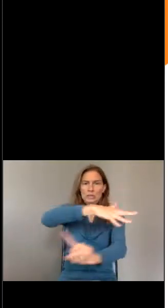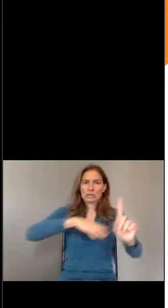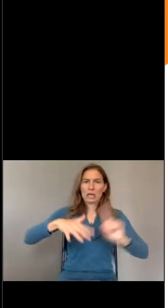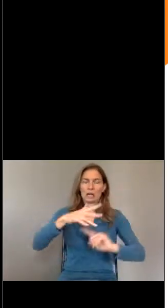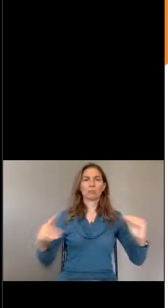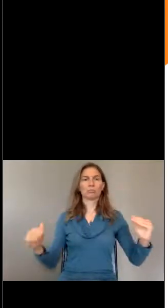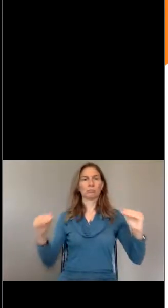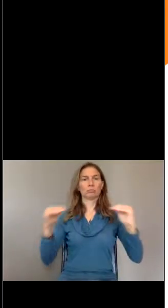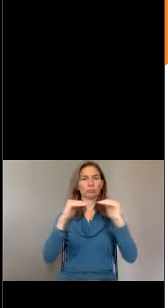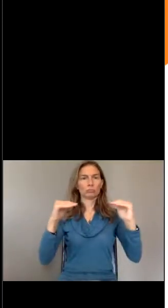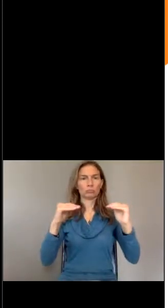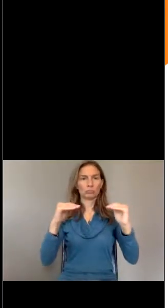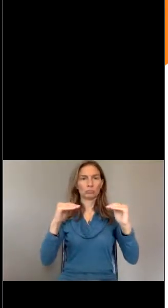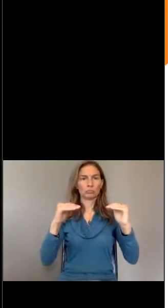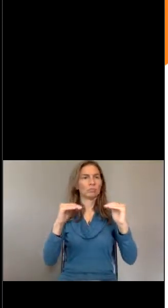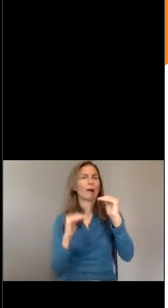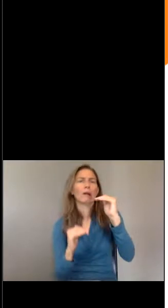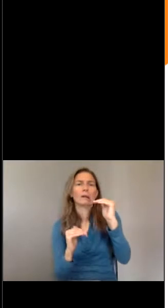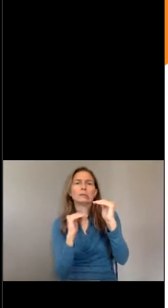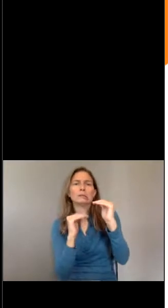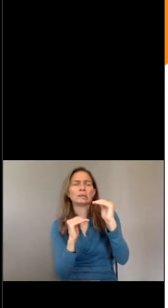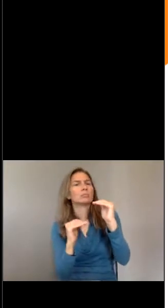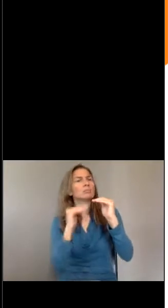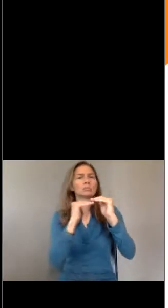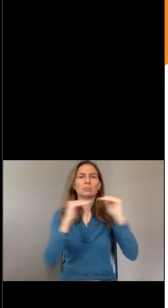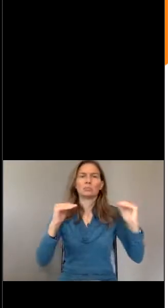they have greater participation in their employment.